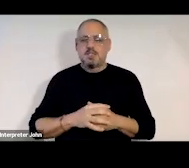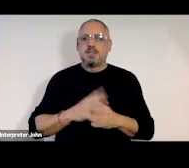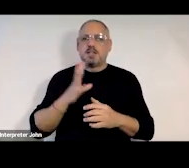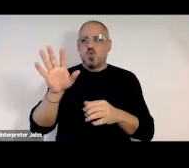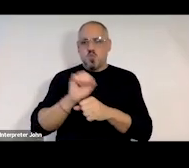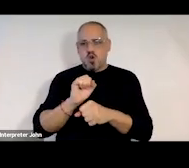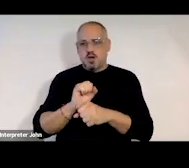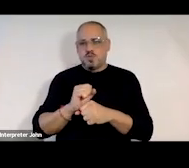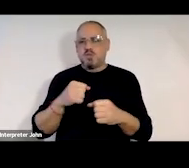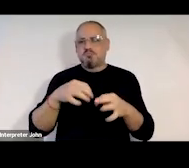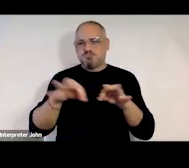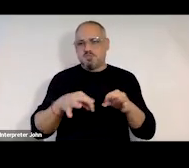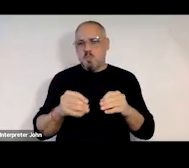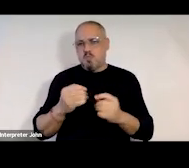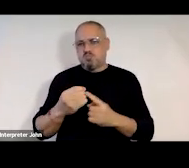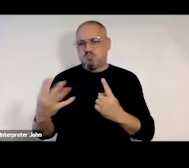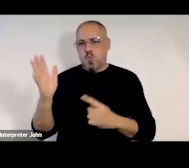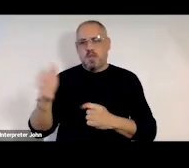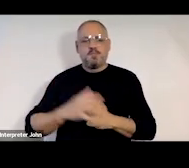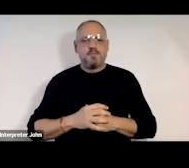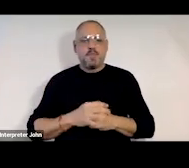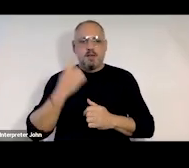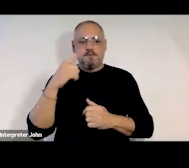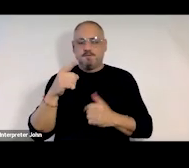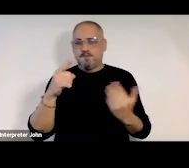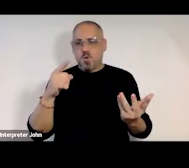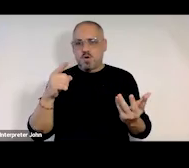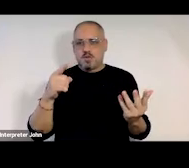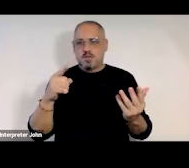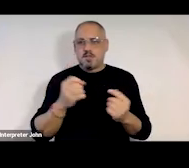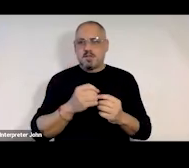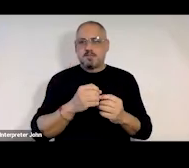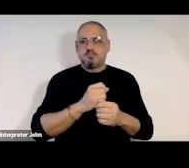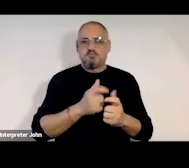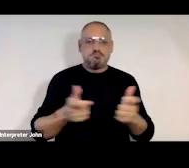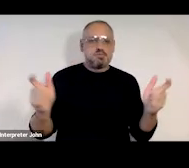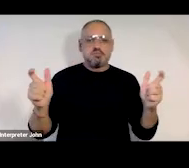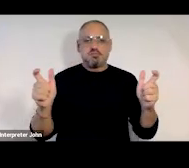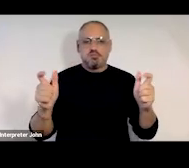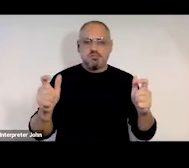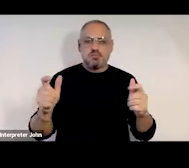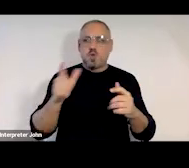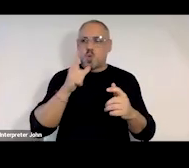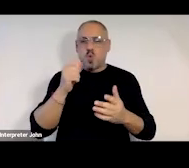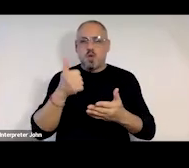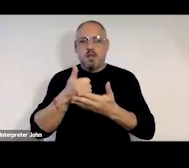and we'll speak a little bit more about that in order to broaden the net for those that could be assisted through SOAR.